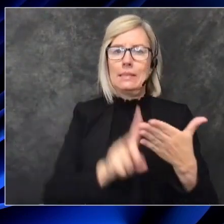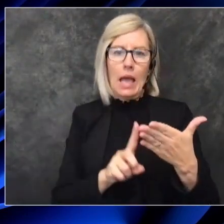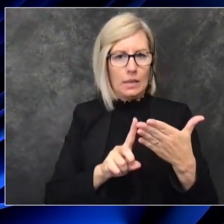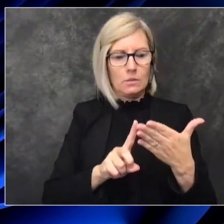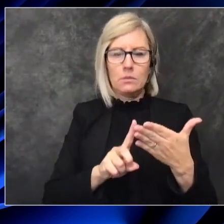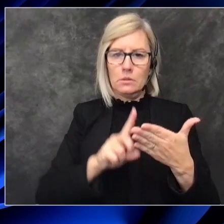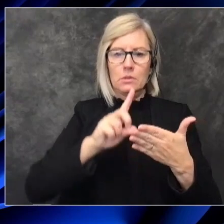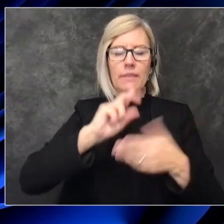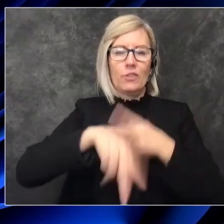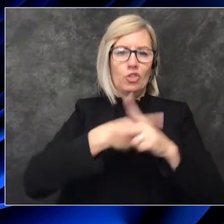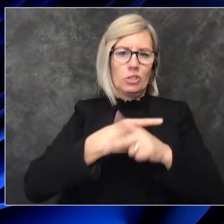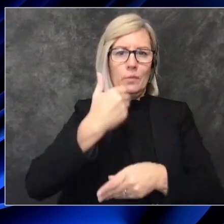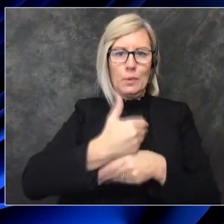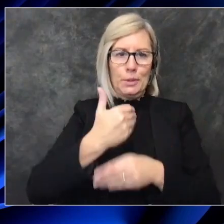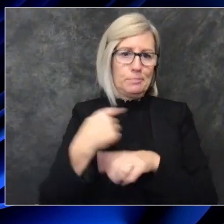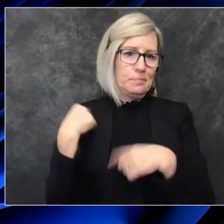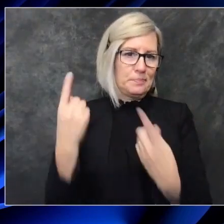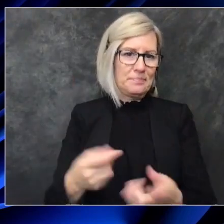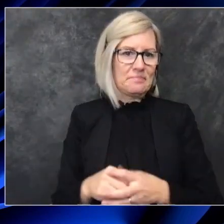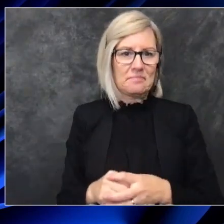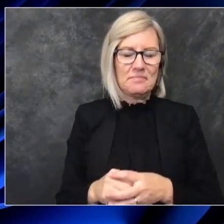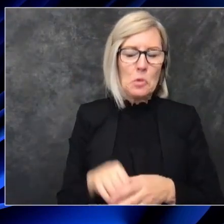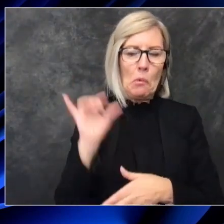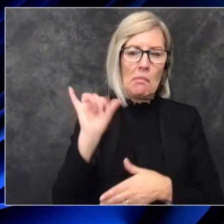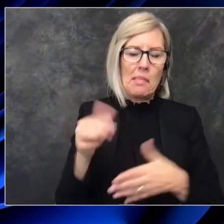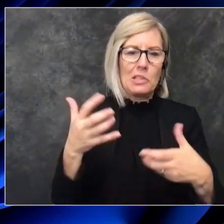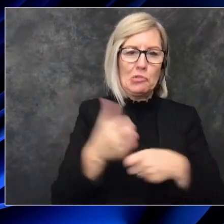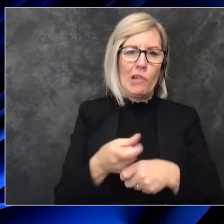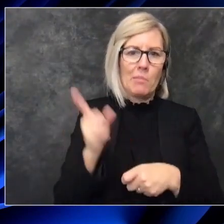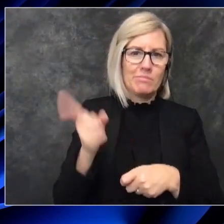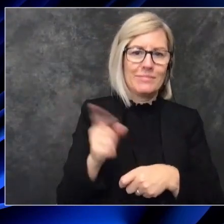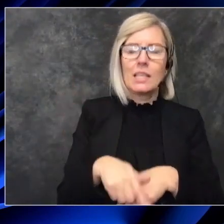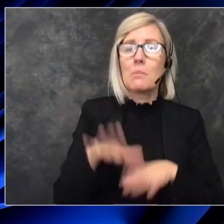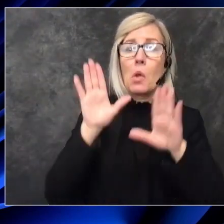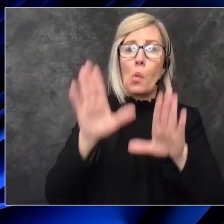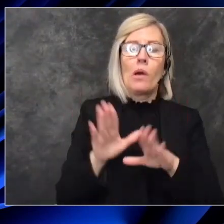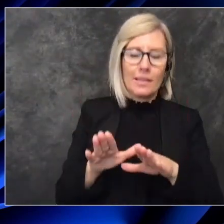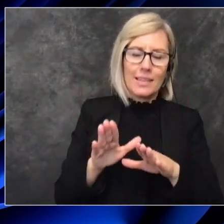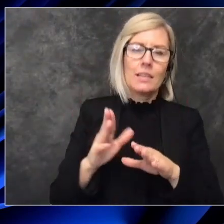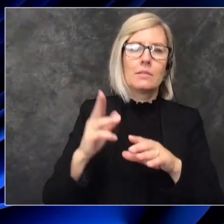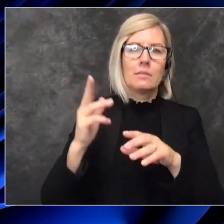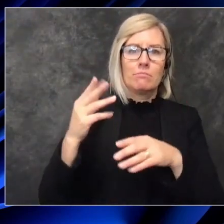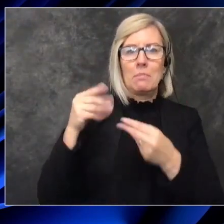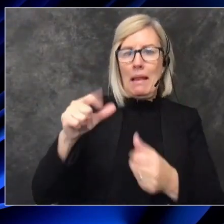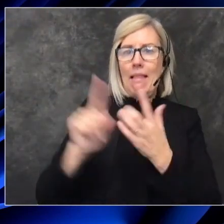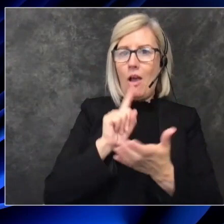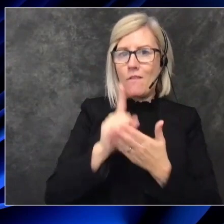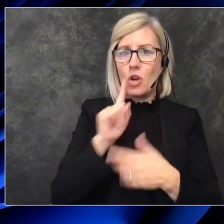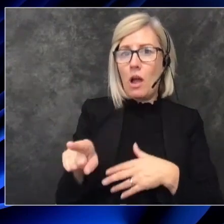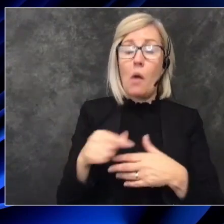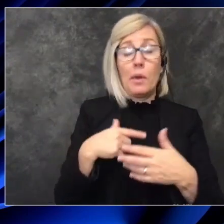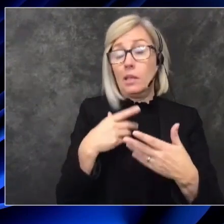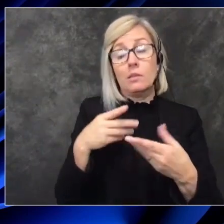Great way to wrap, Jeremy look. It's been brilliant. To spend an hour with you. In fact, it’s been brilliant to Spend like a number of hours with you kind of pressing and there